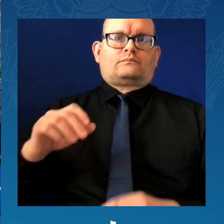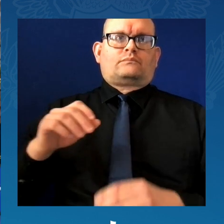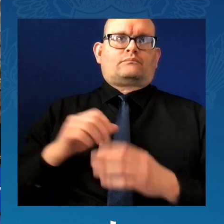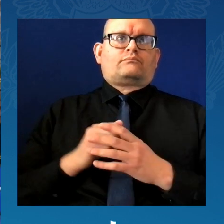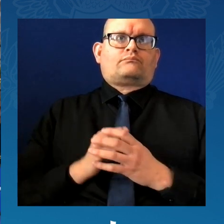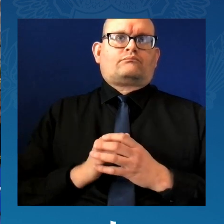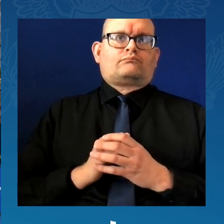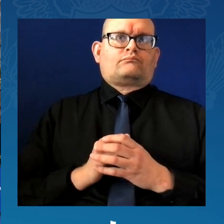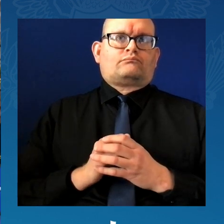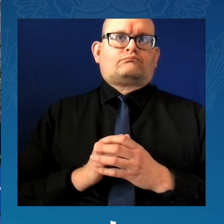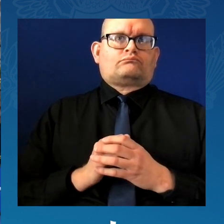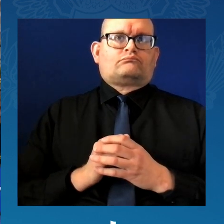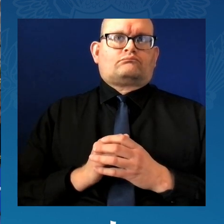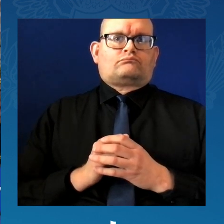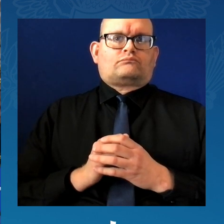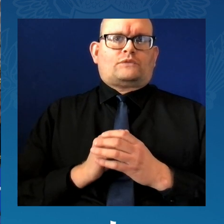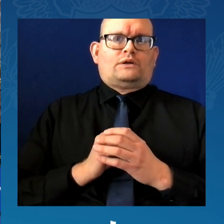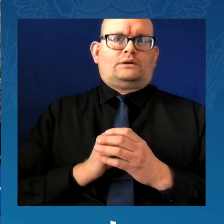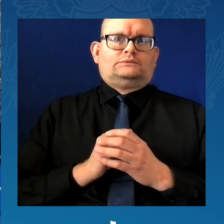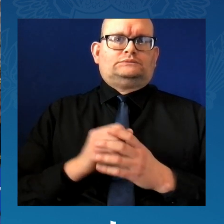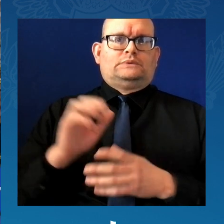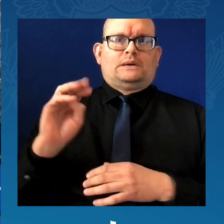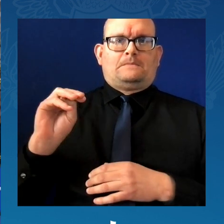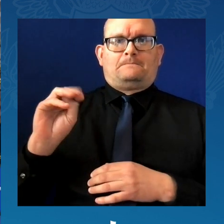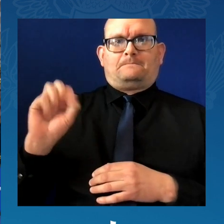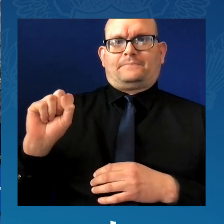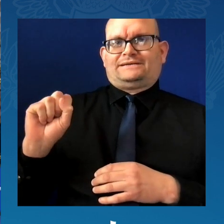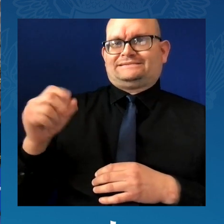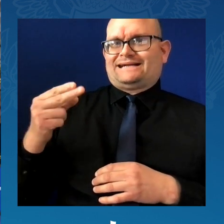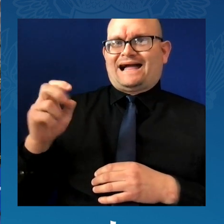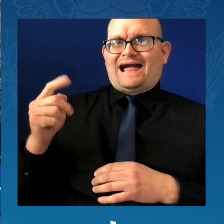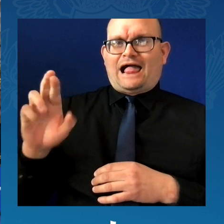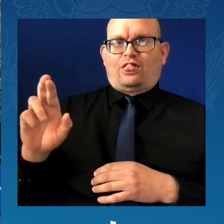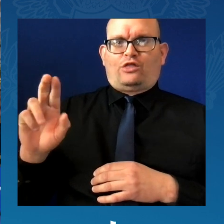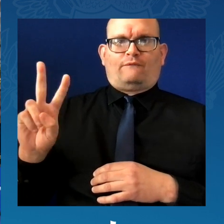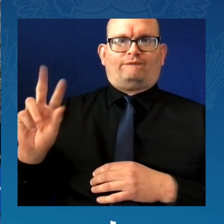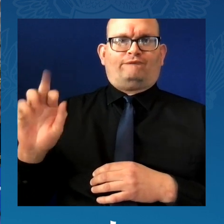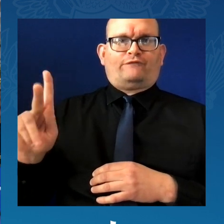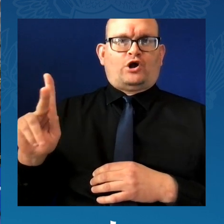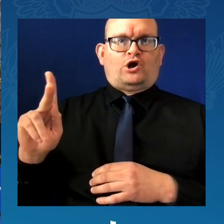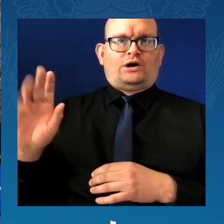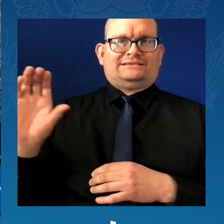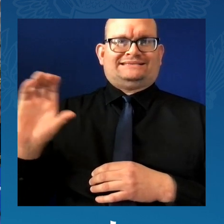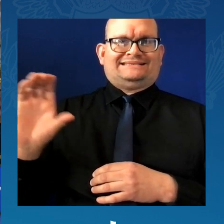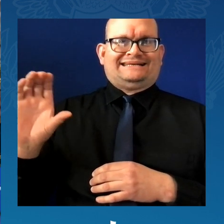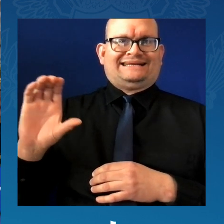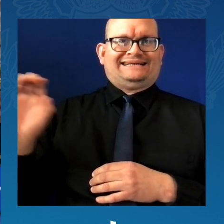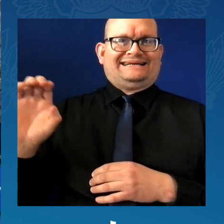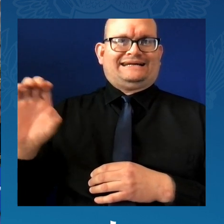And Ms. Heather Volk, who is the CEO of Special Aerospace Services. So welcome and thank you, each of you.